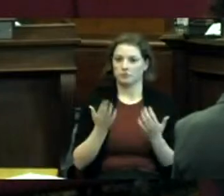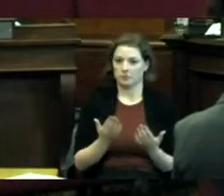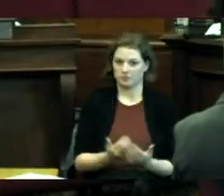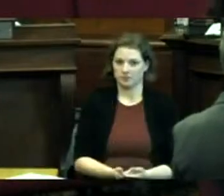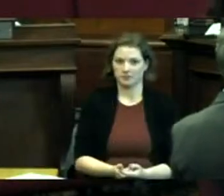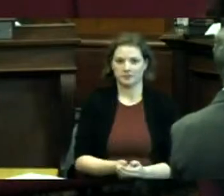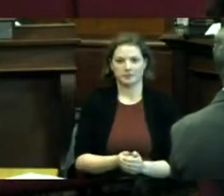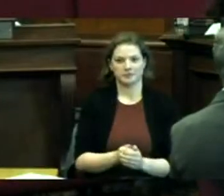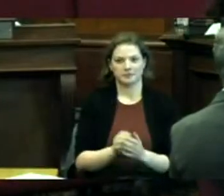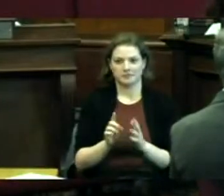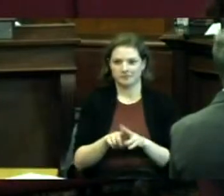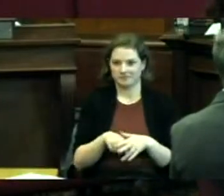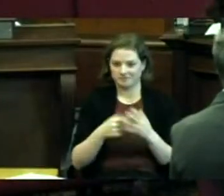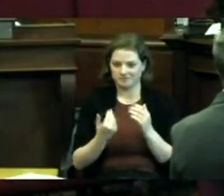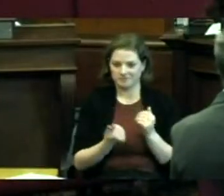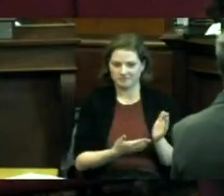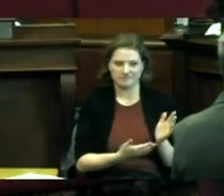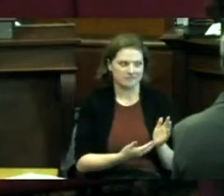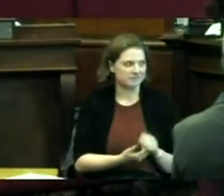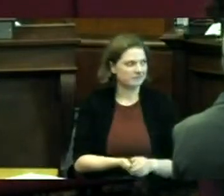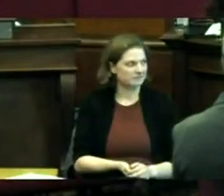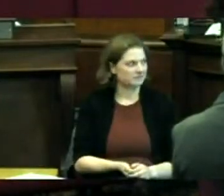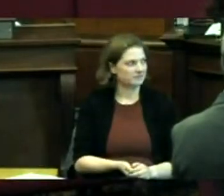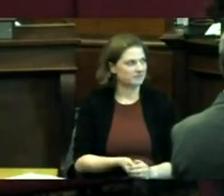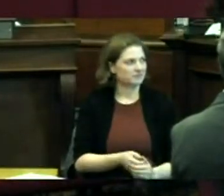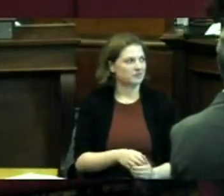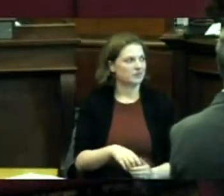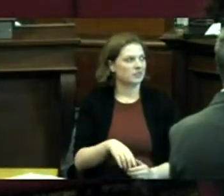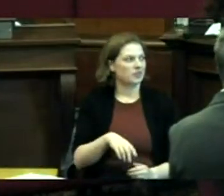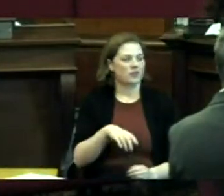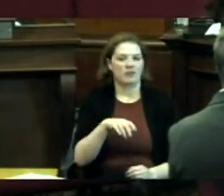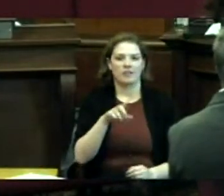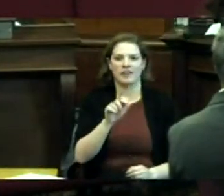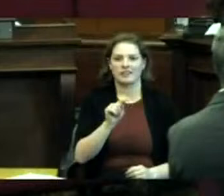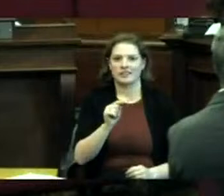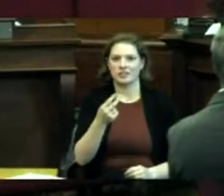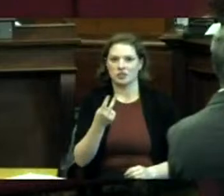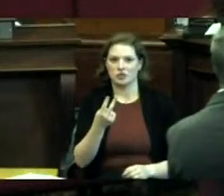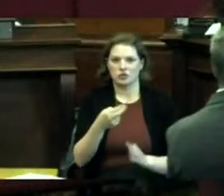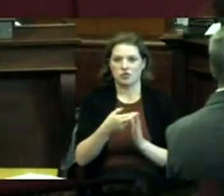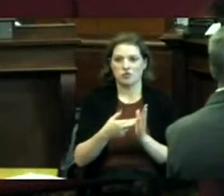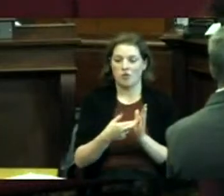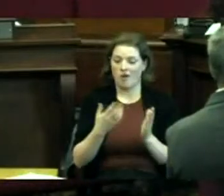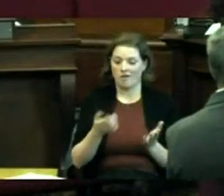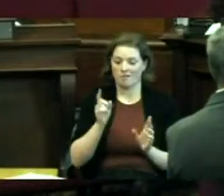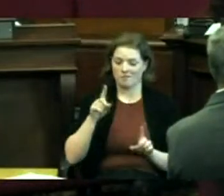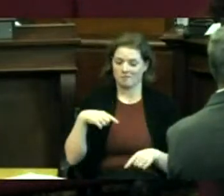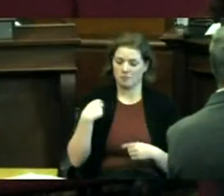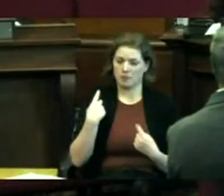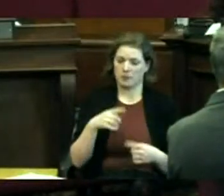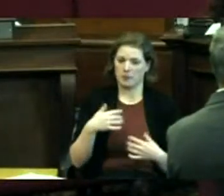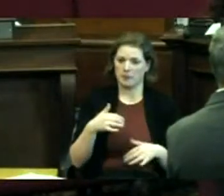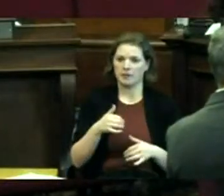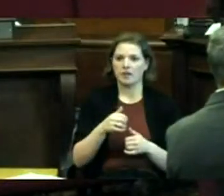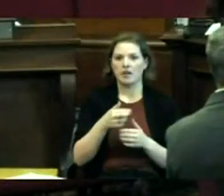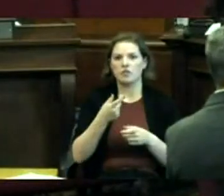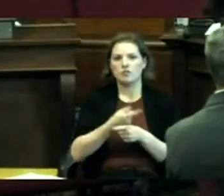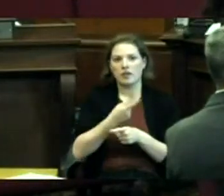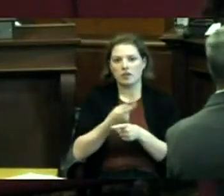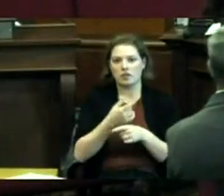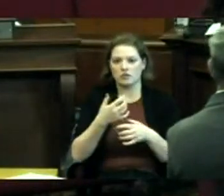next year or so. So there we go.